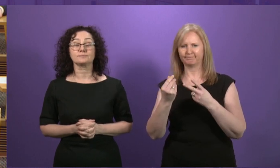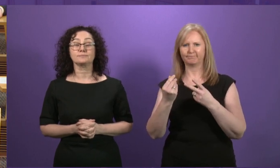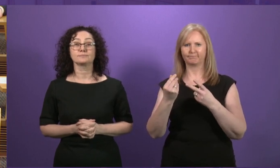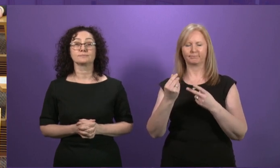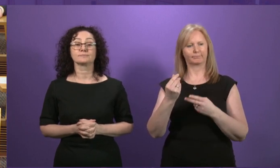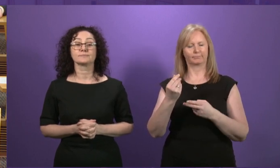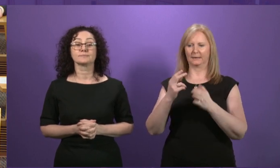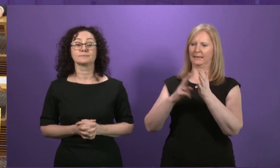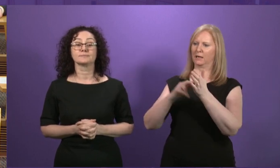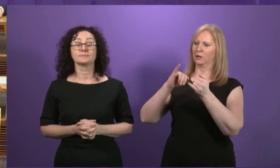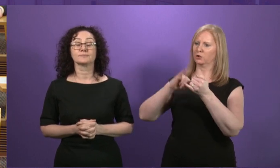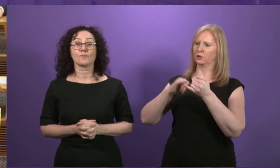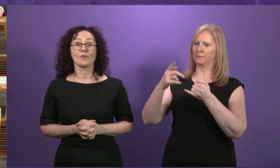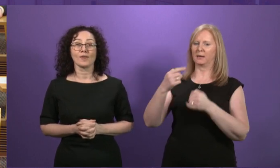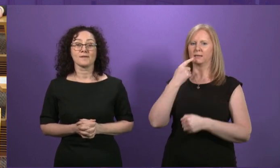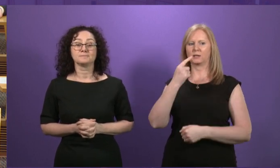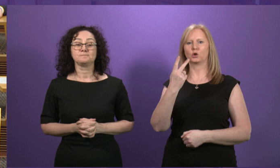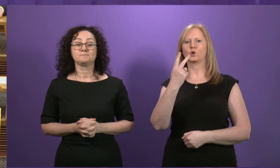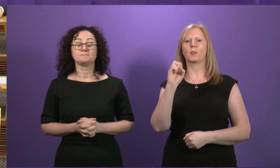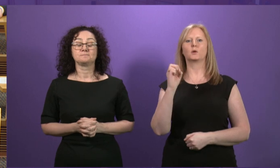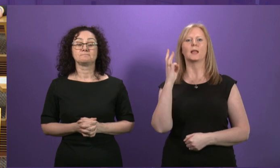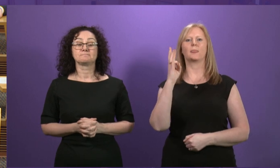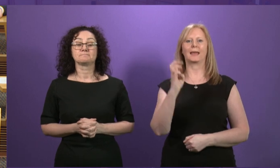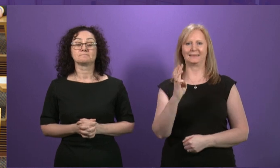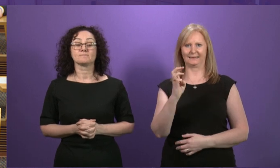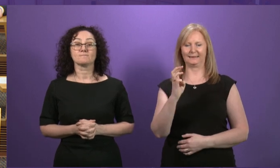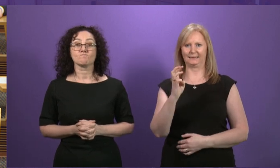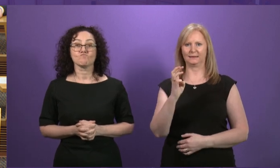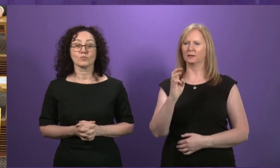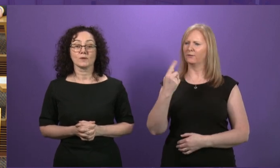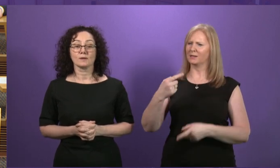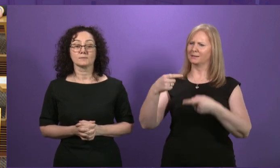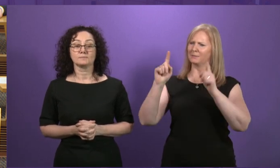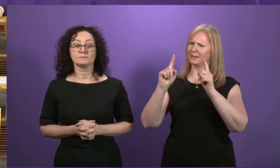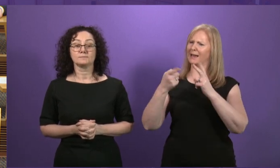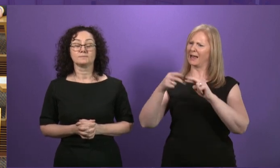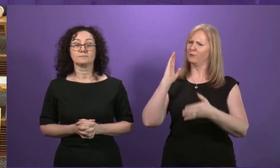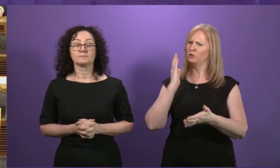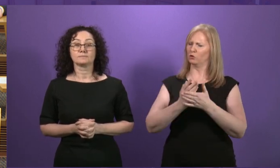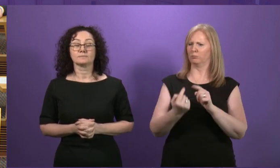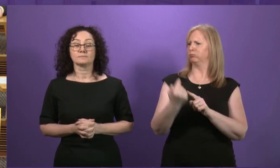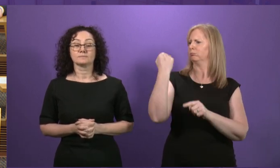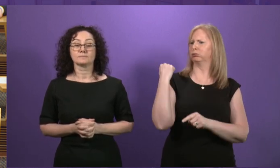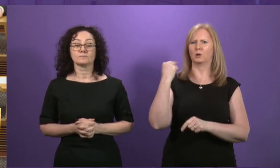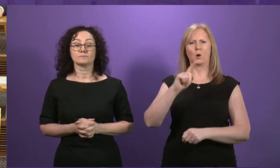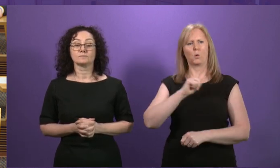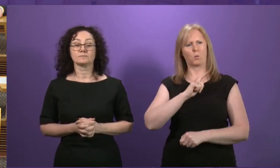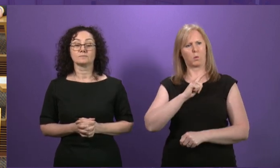That is what Nicola Sturgeon said in 2013. If it was true then, why is it not true now?